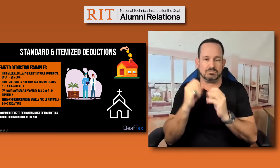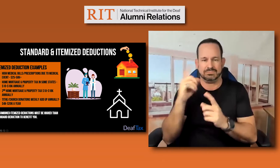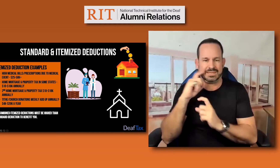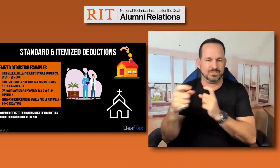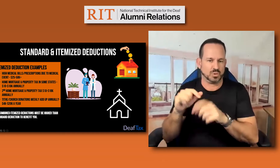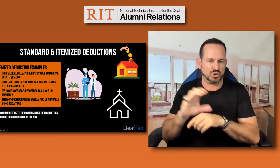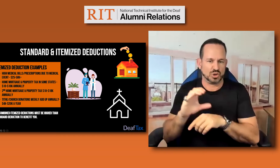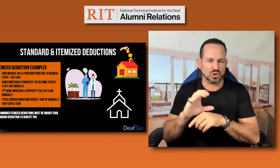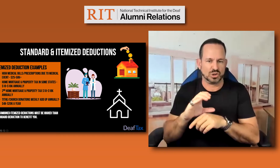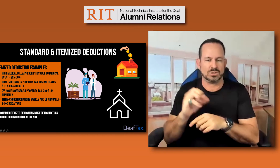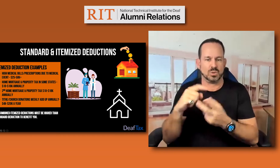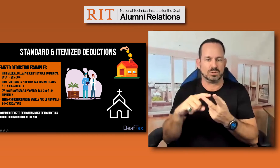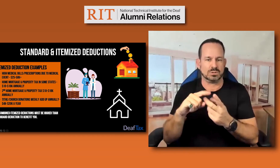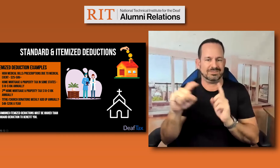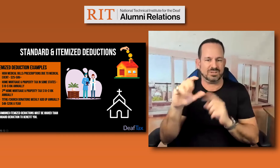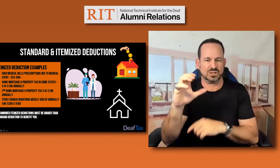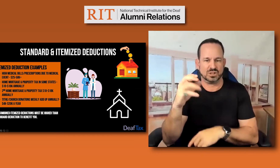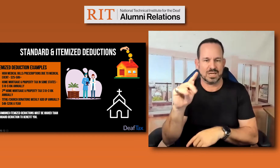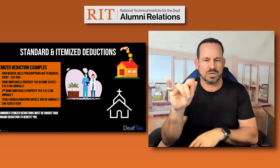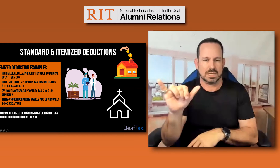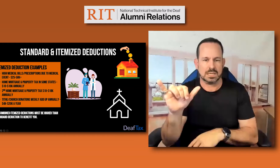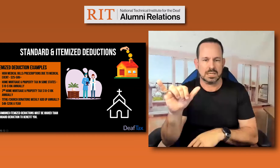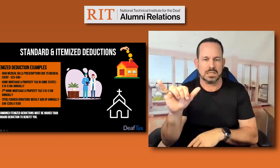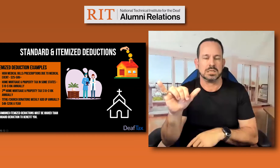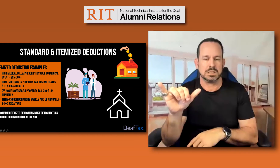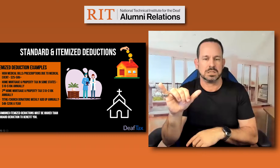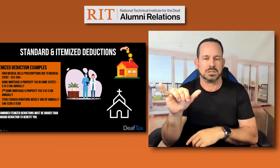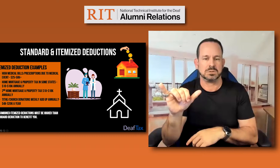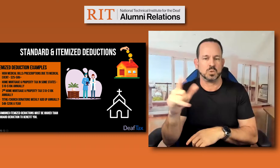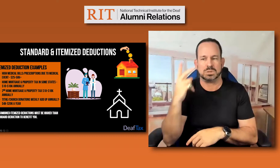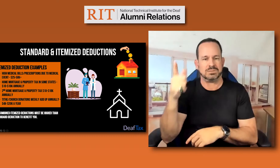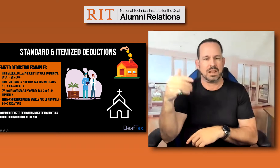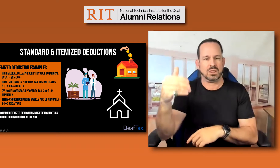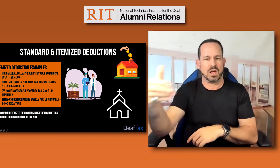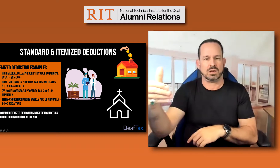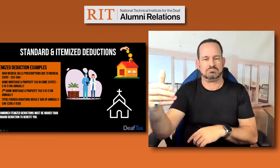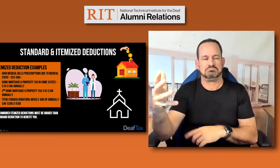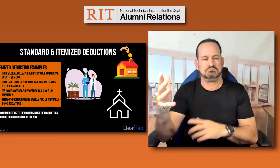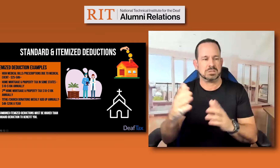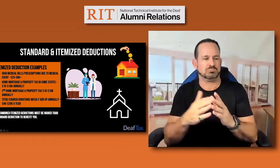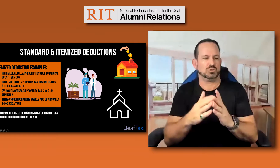Also, there are people who regularly give to their church.